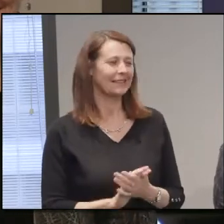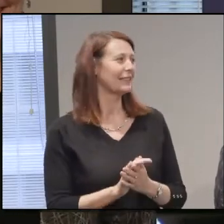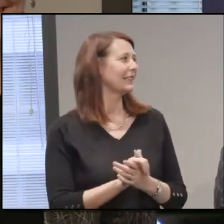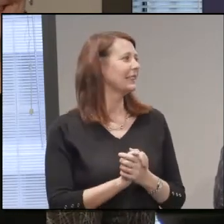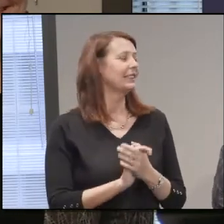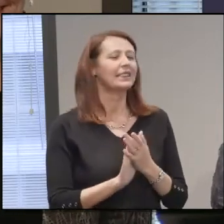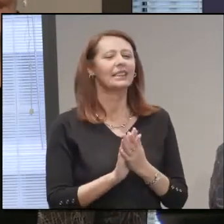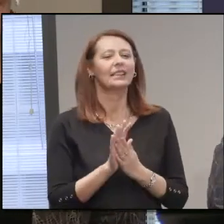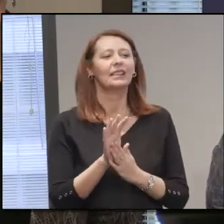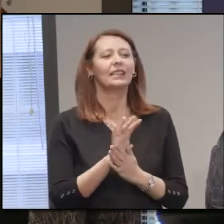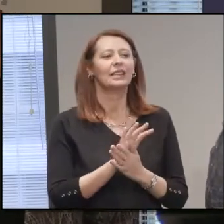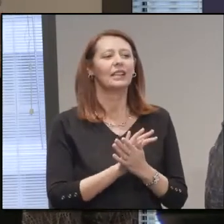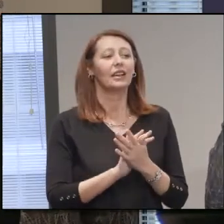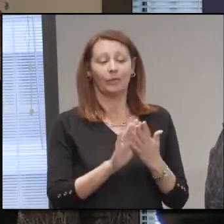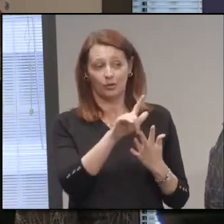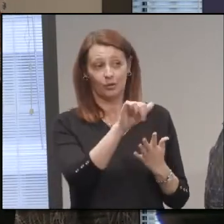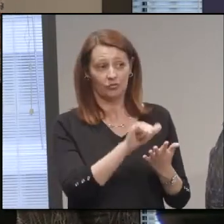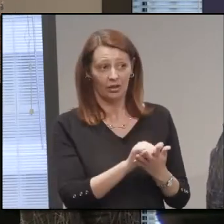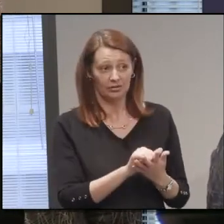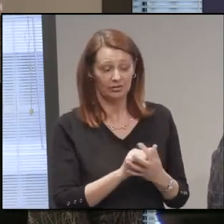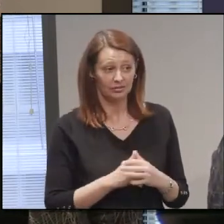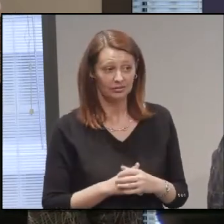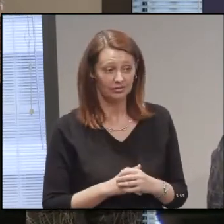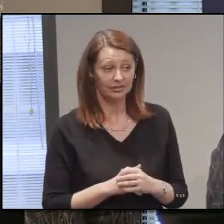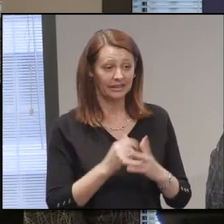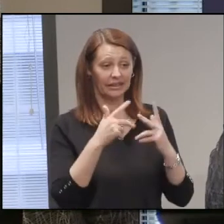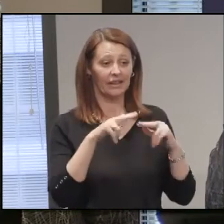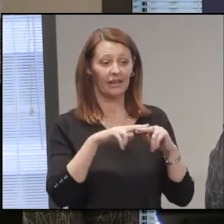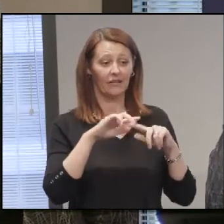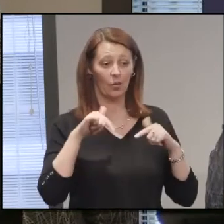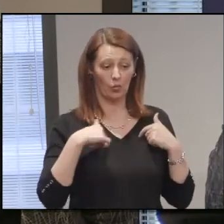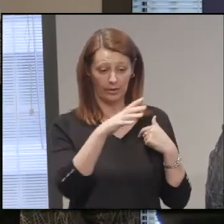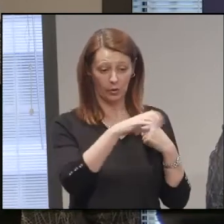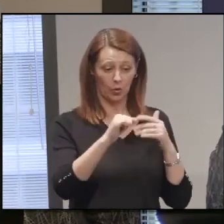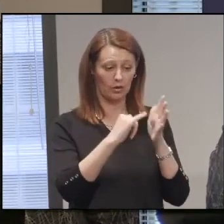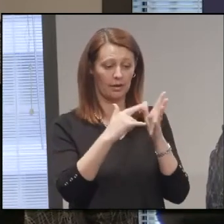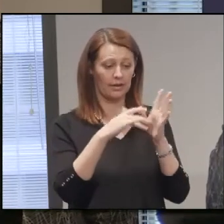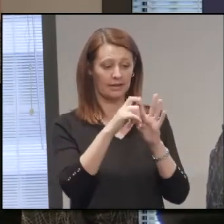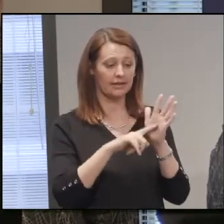You are right, if we were to take samples of your fat